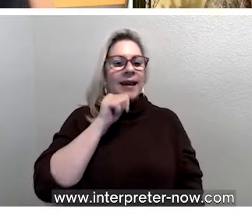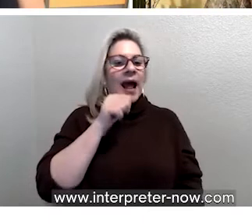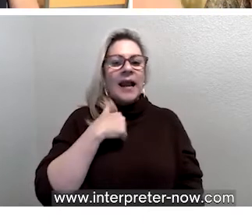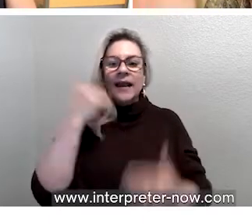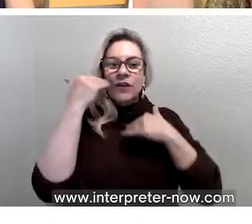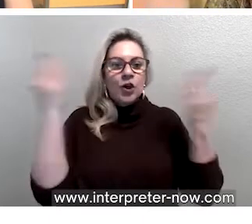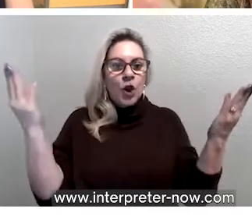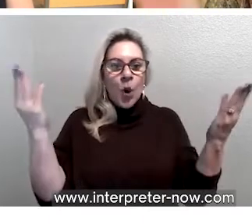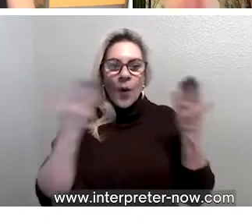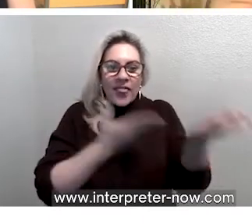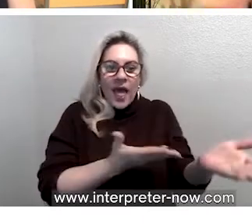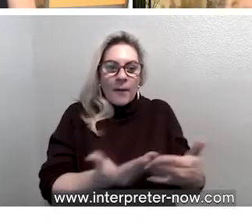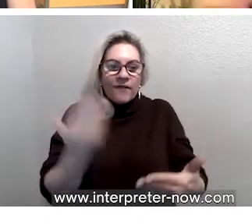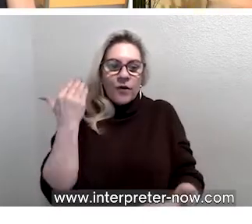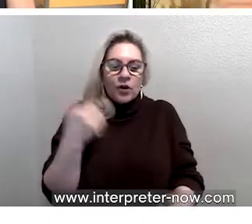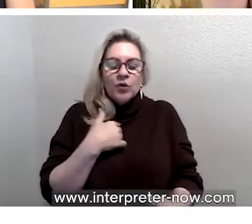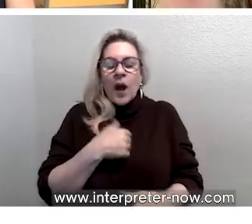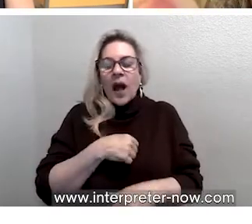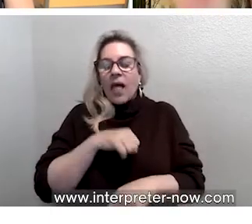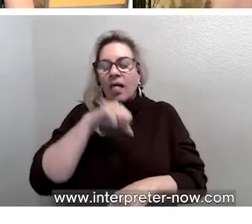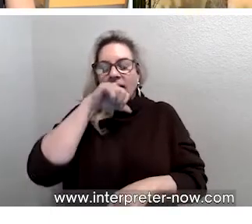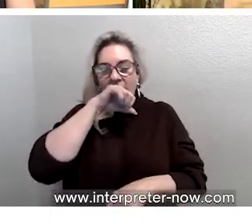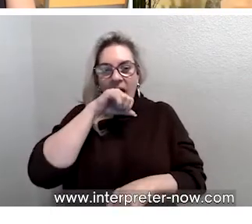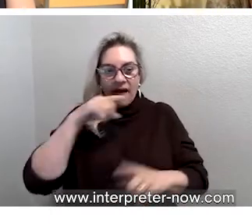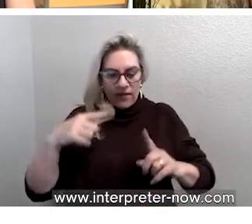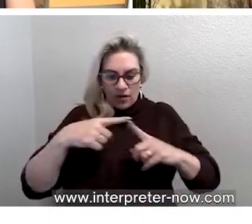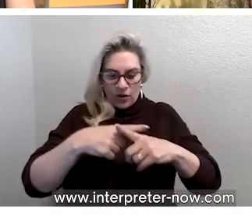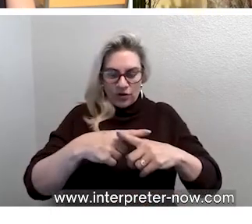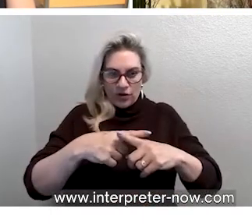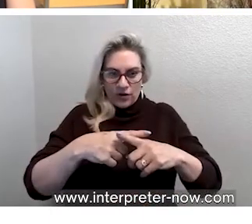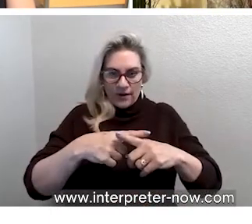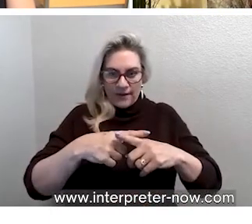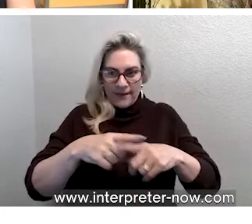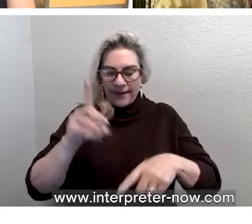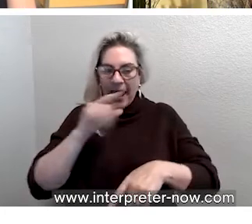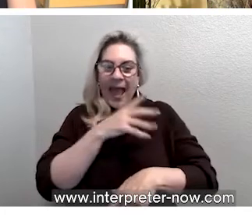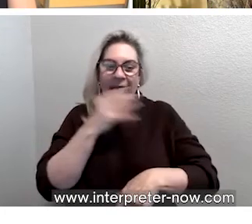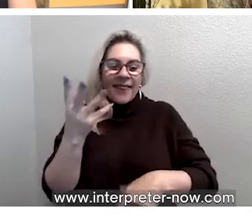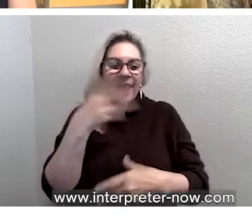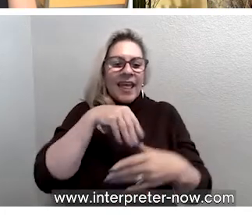existed. So, I love the intersection of DEI and intercultural communication.